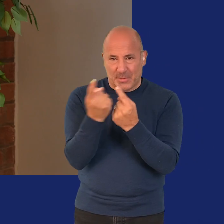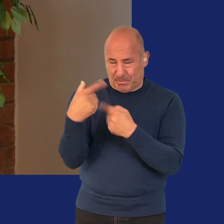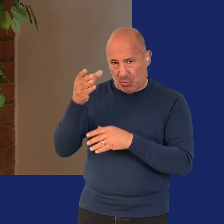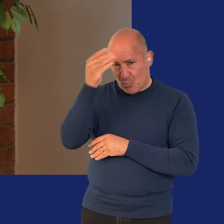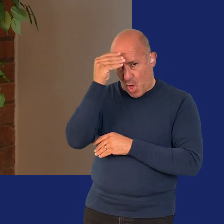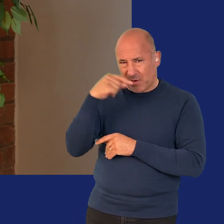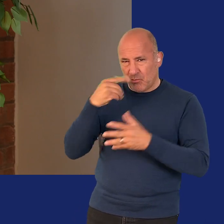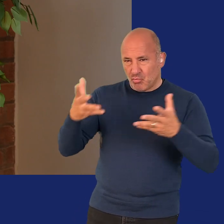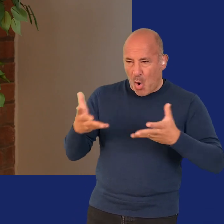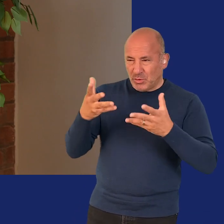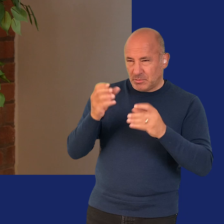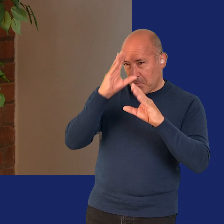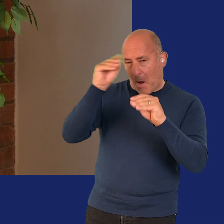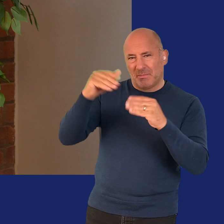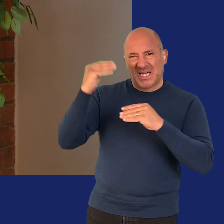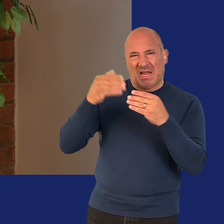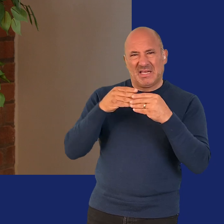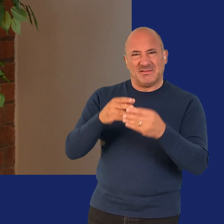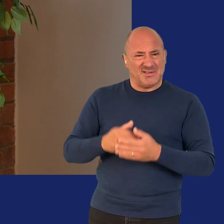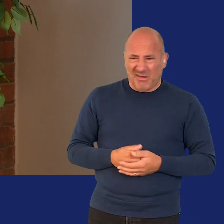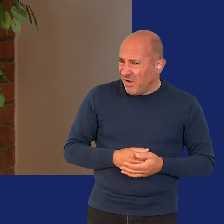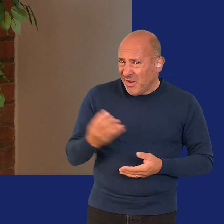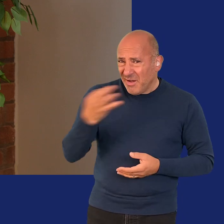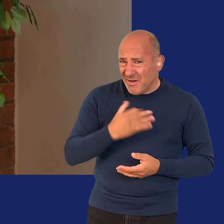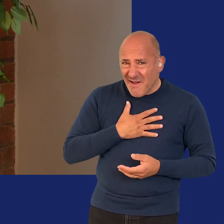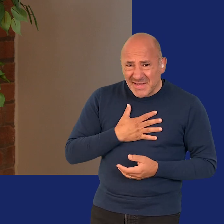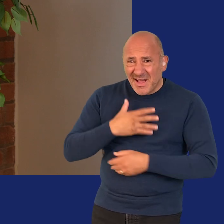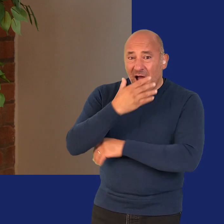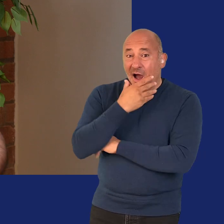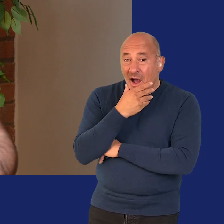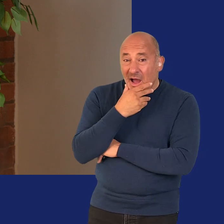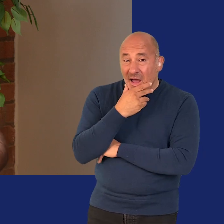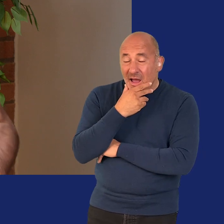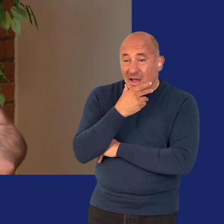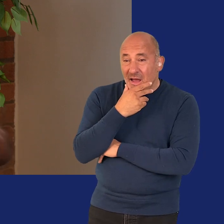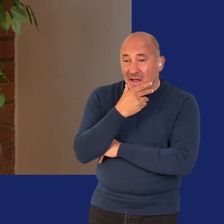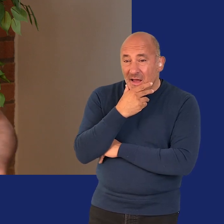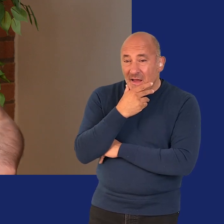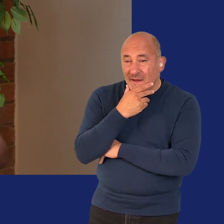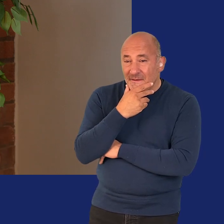Adam: I love that question and, and say, well put, I think, um, for me,